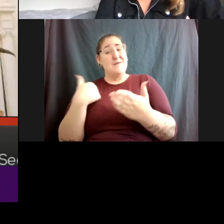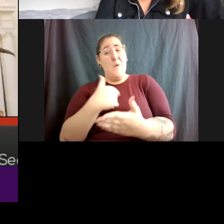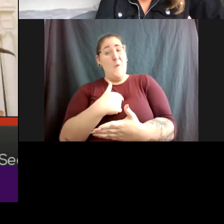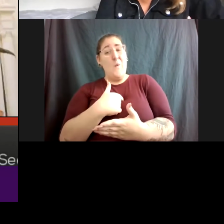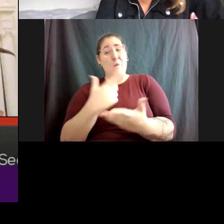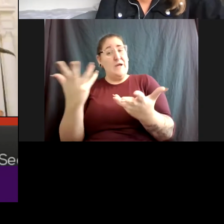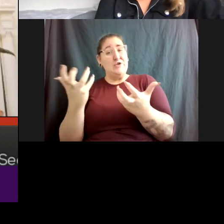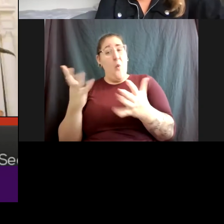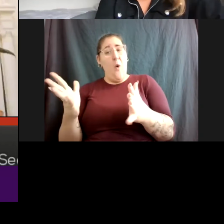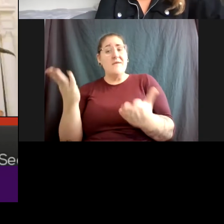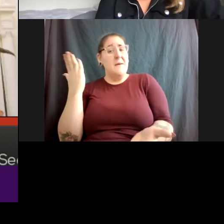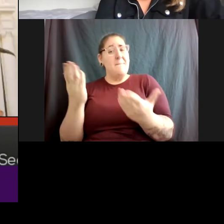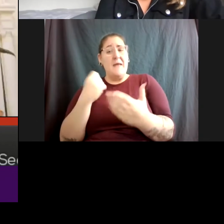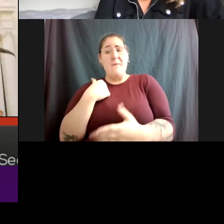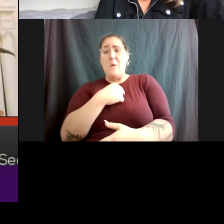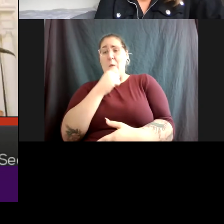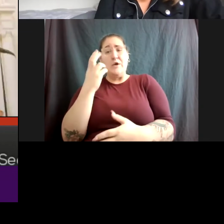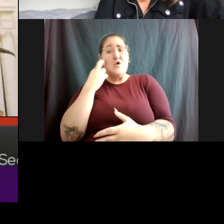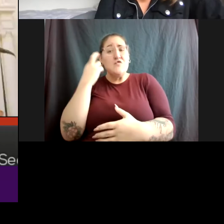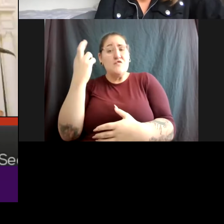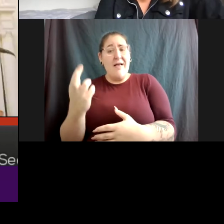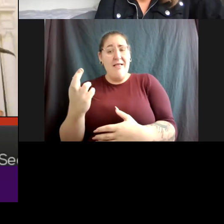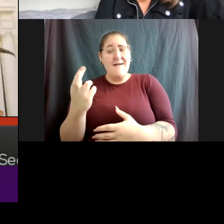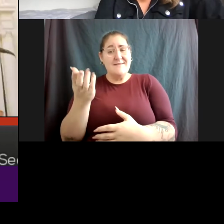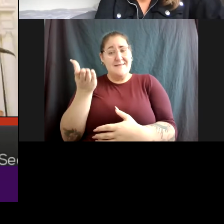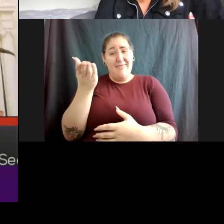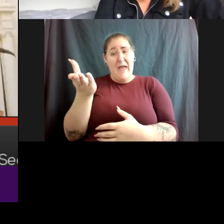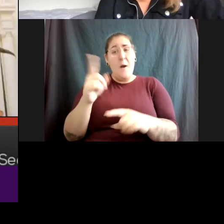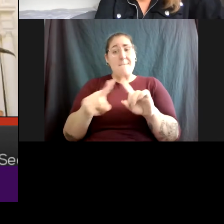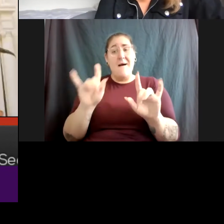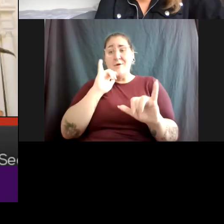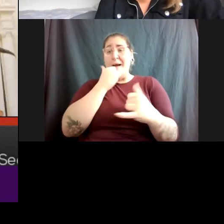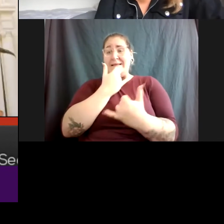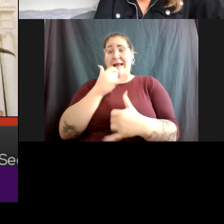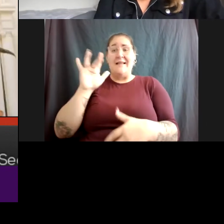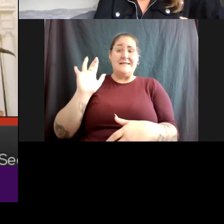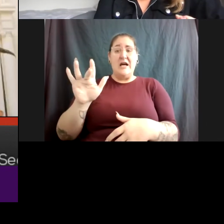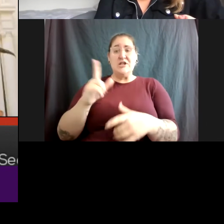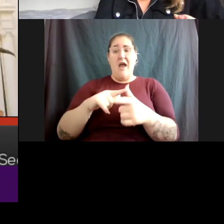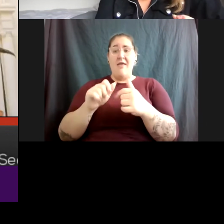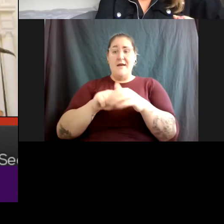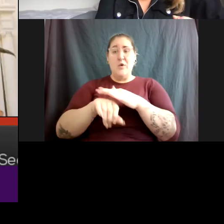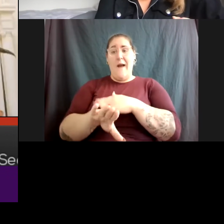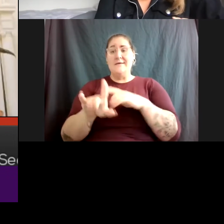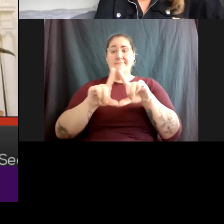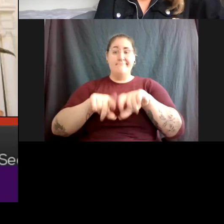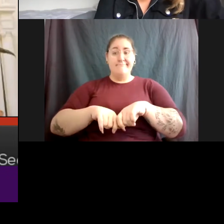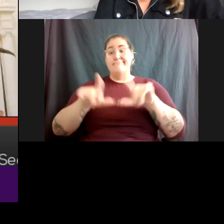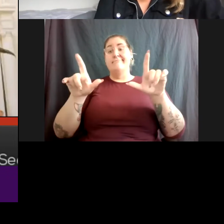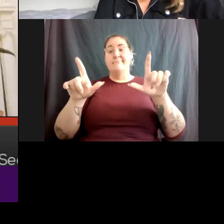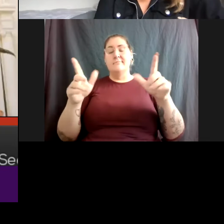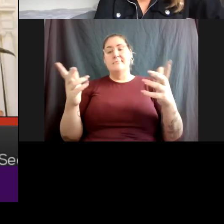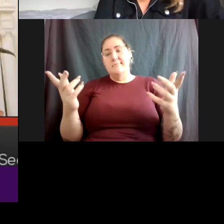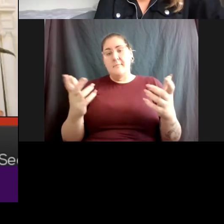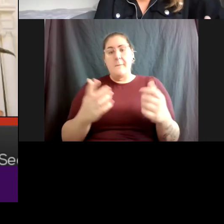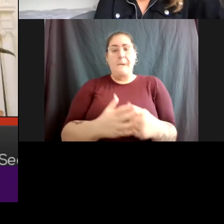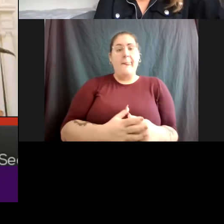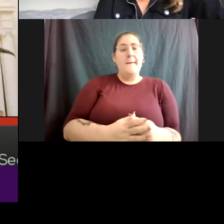that we might inadvertently access on hover by mistake. So, in this short clip, we have